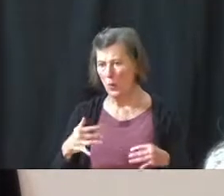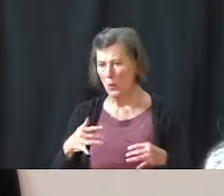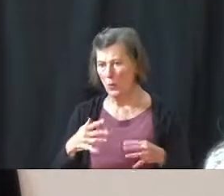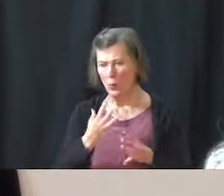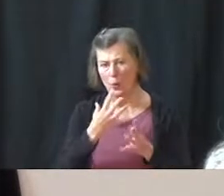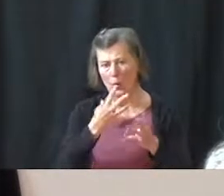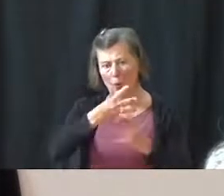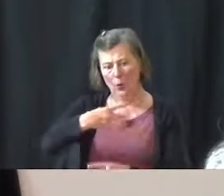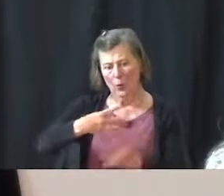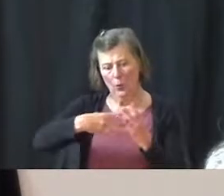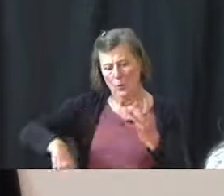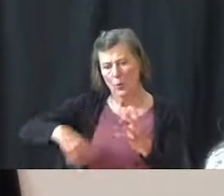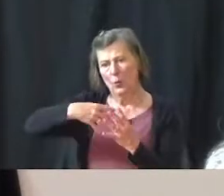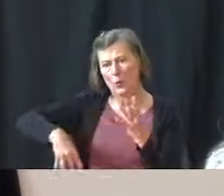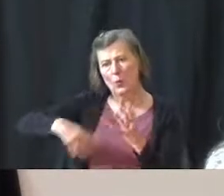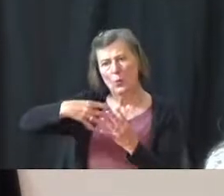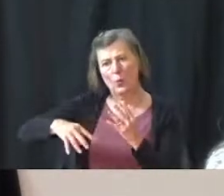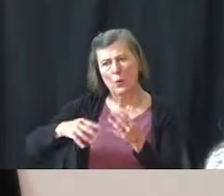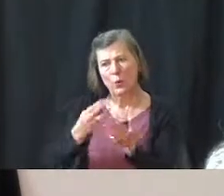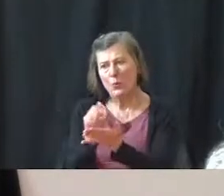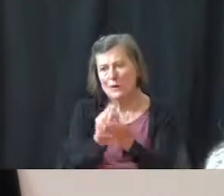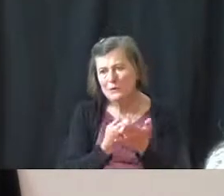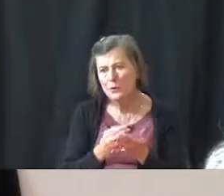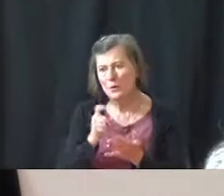resources needed to fight poverty and racism.